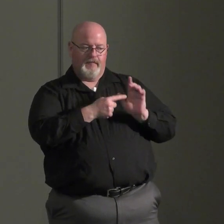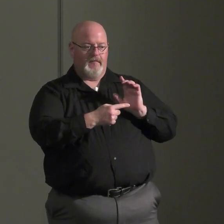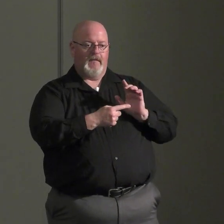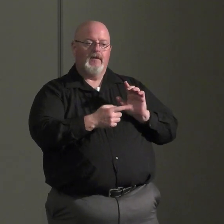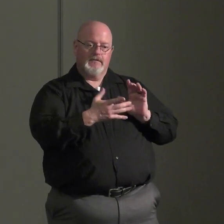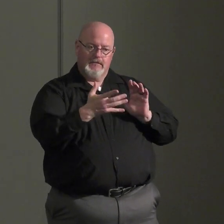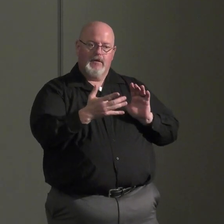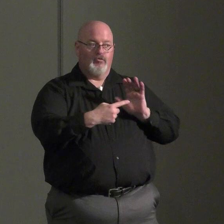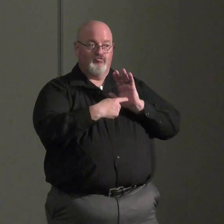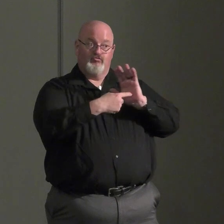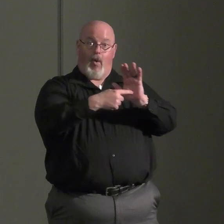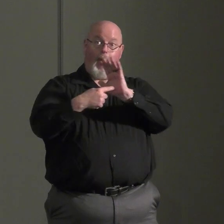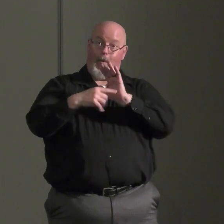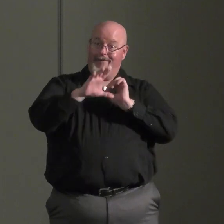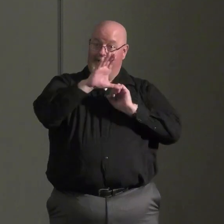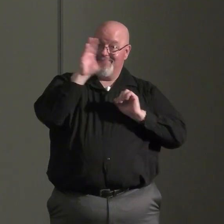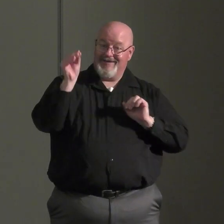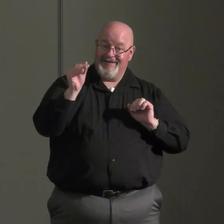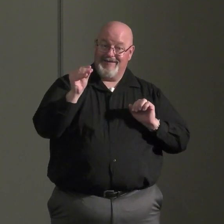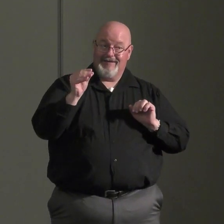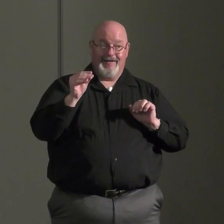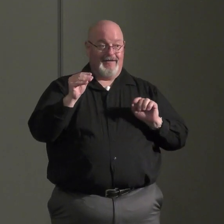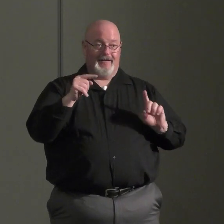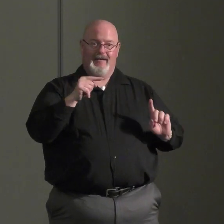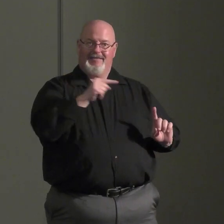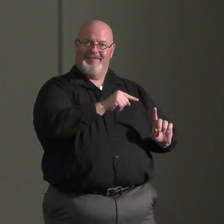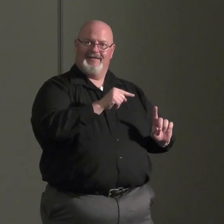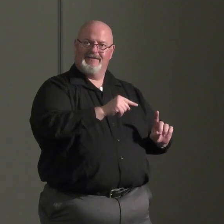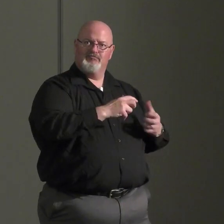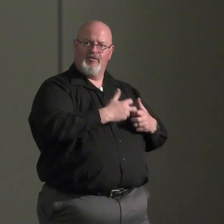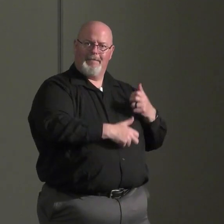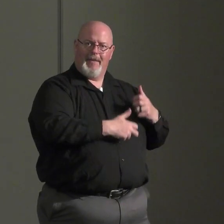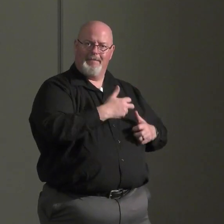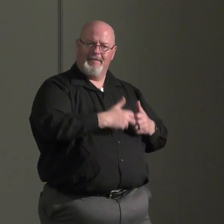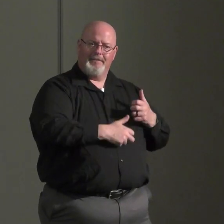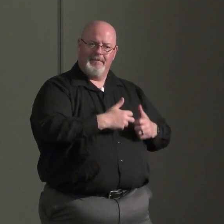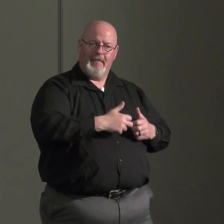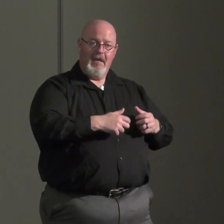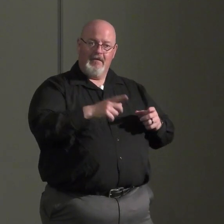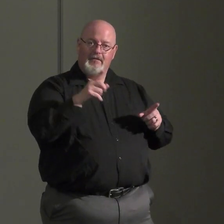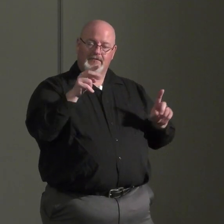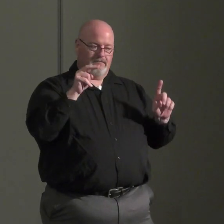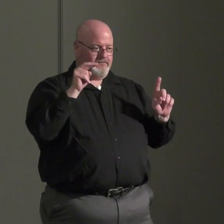to the companies like this is the problem. Like, watch the video of this person that could not